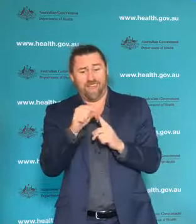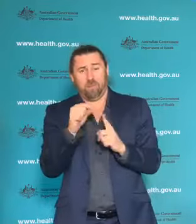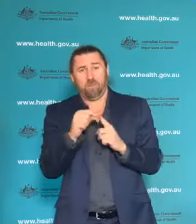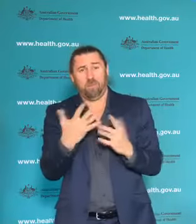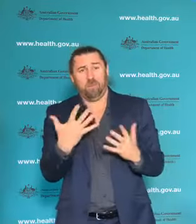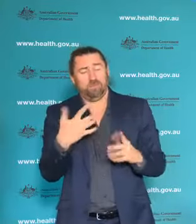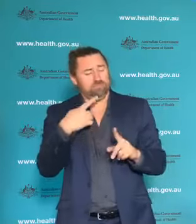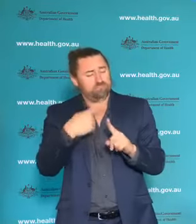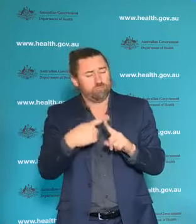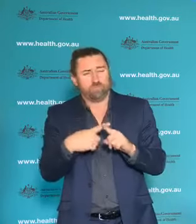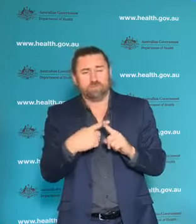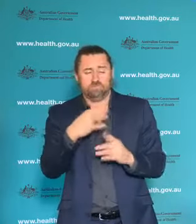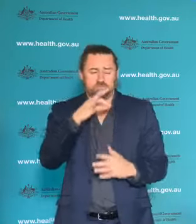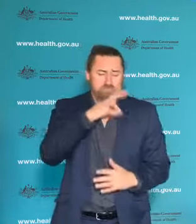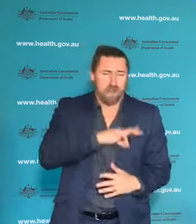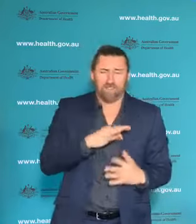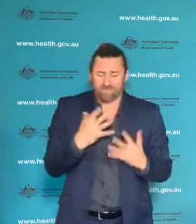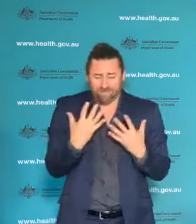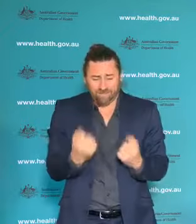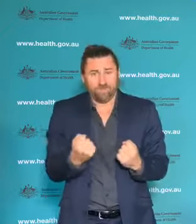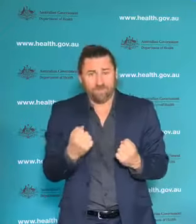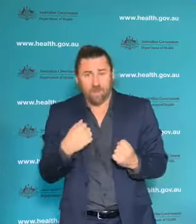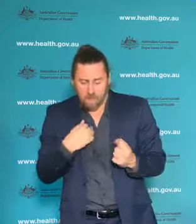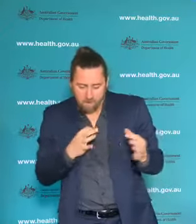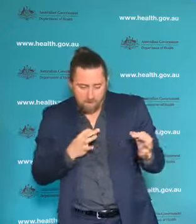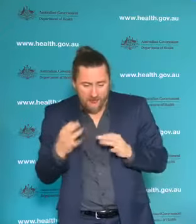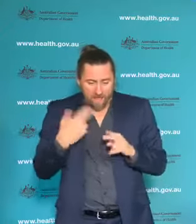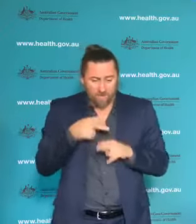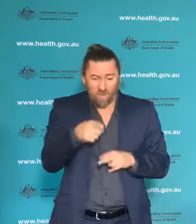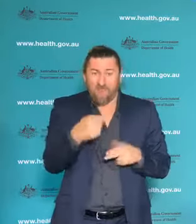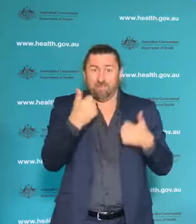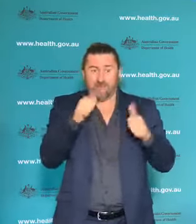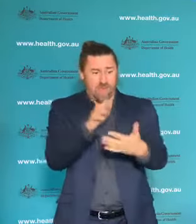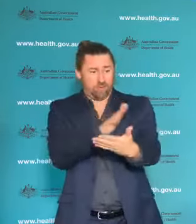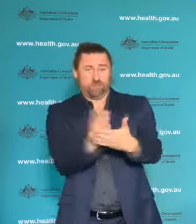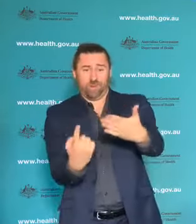exactly as it was designed to do. The app of course will be even